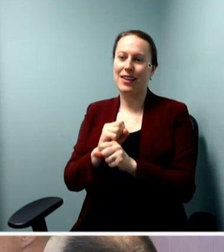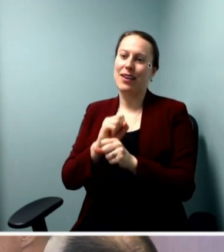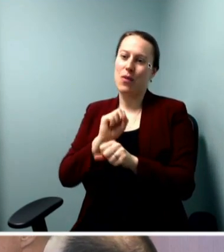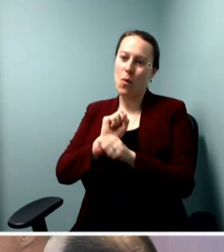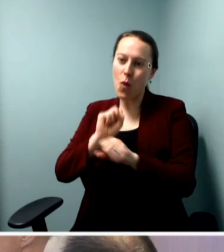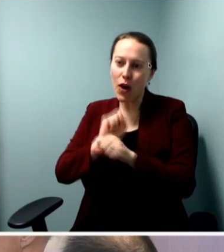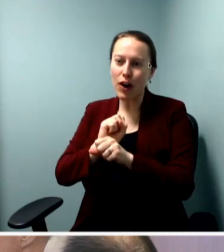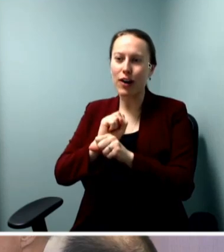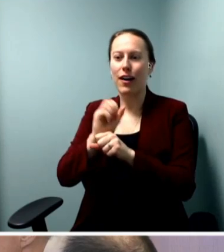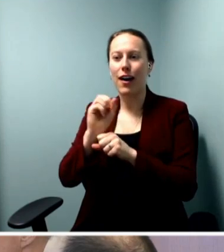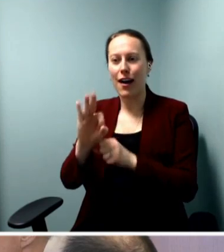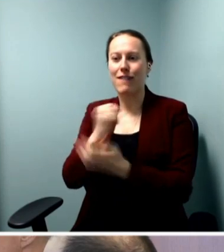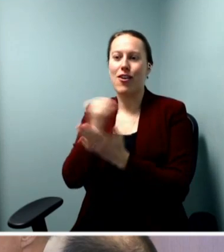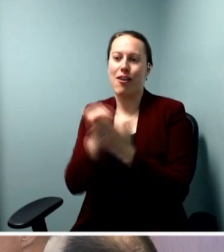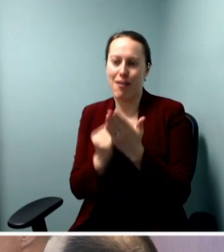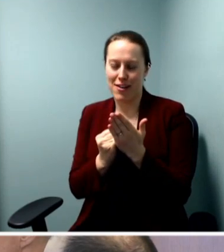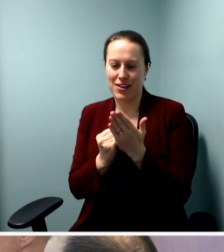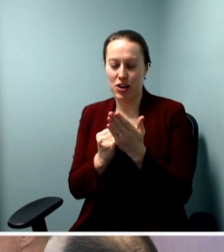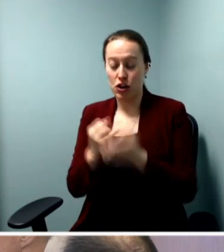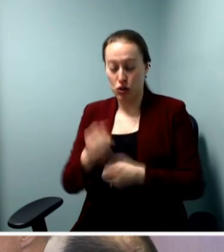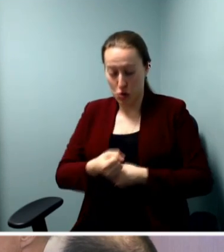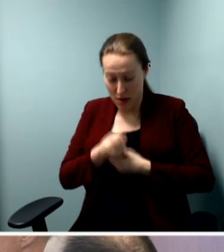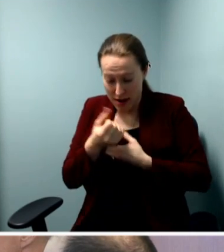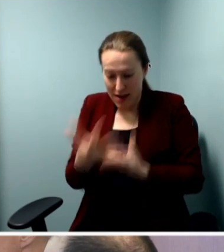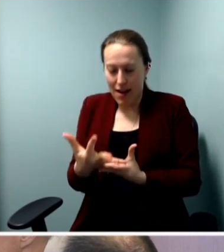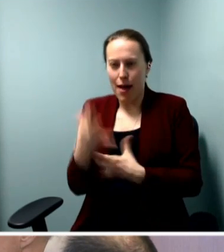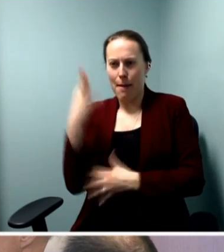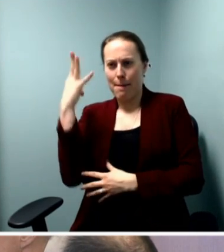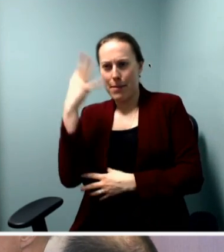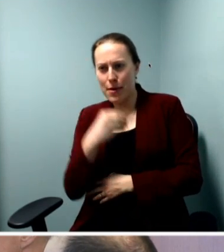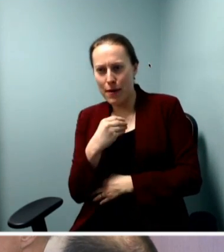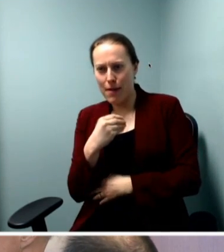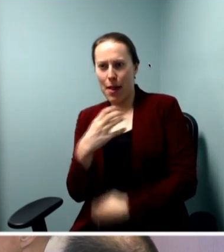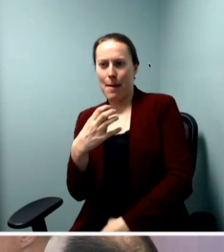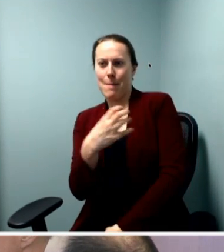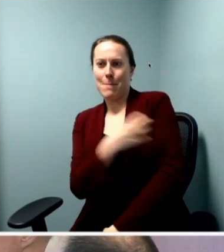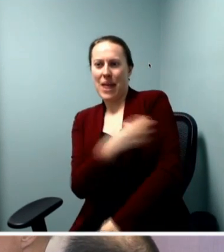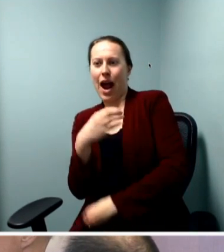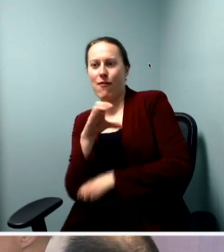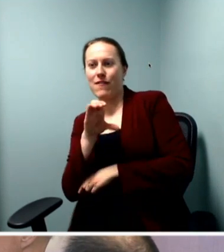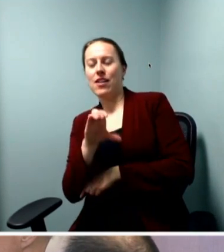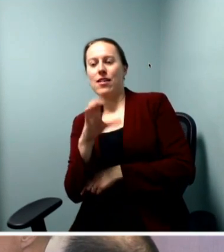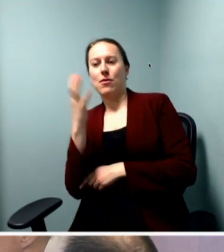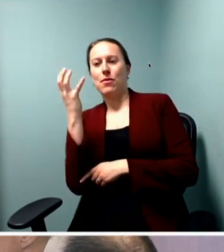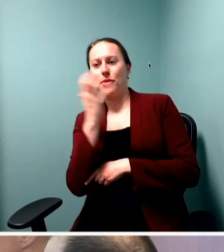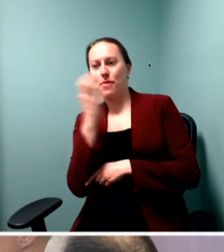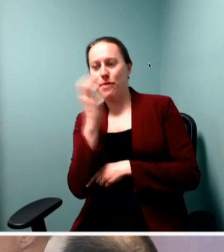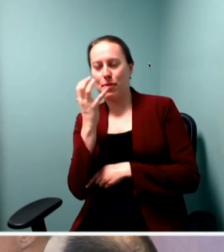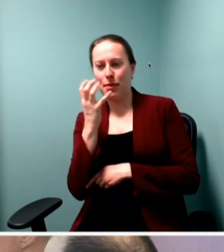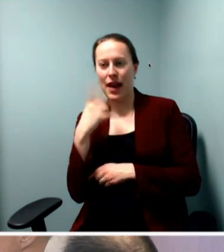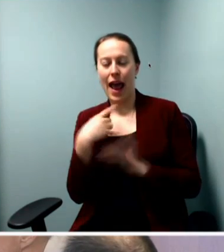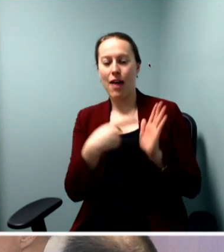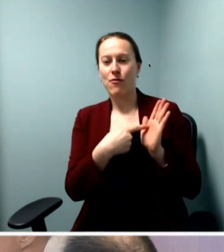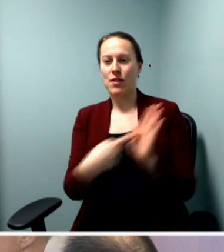that are beautiful, powerful, enduring, and reflecting [myriad] ways the human condition.